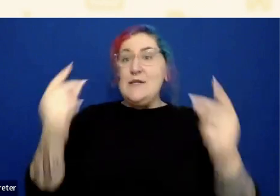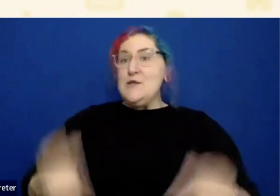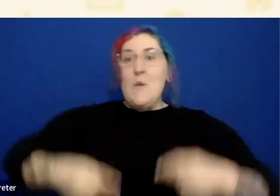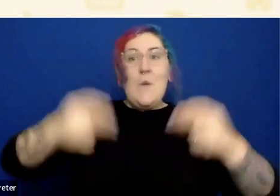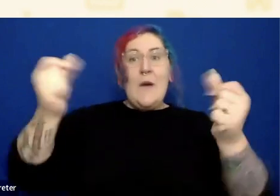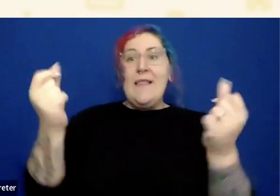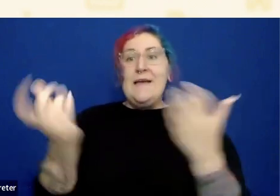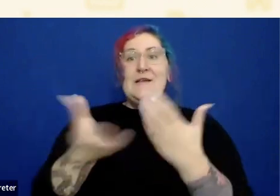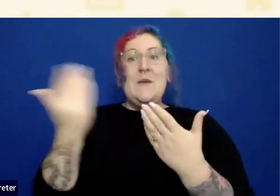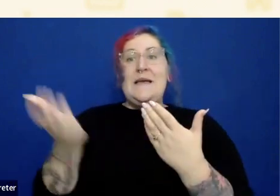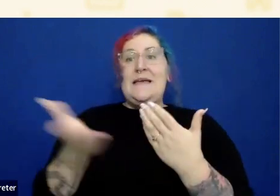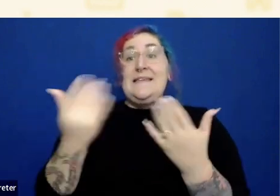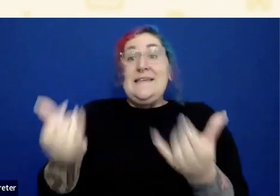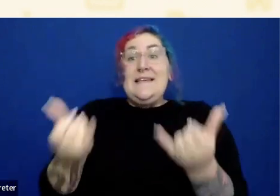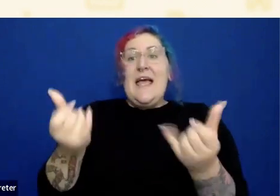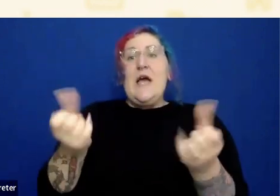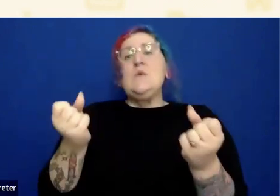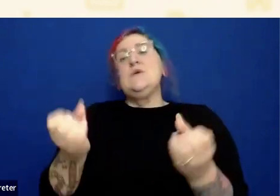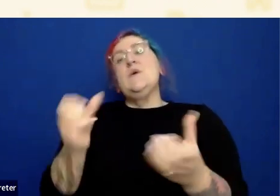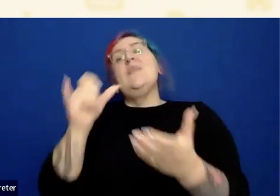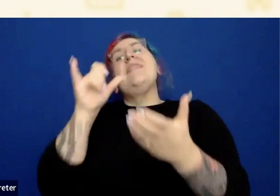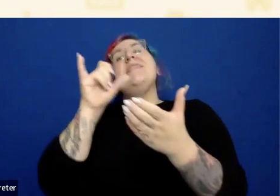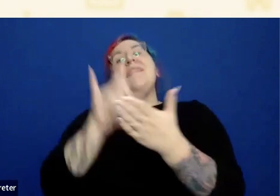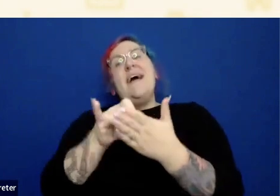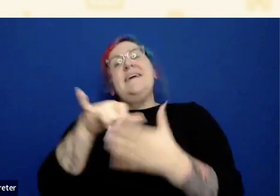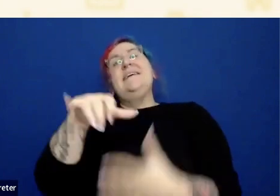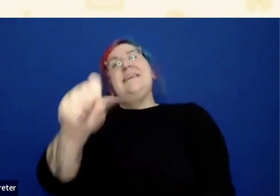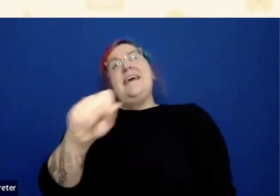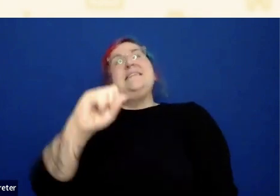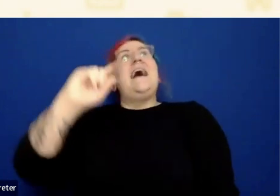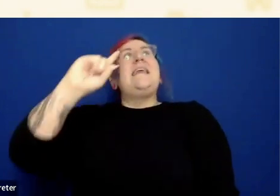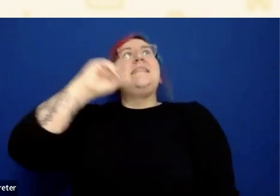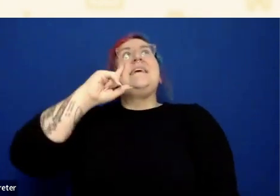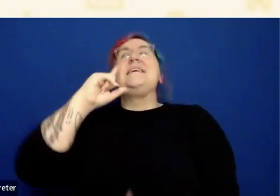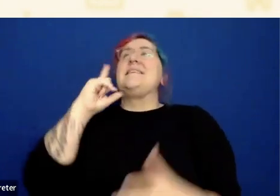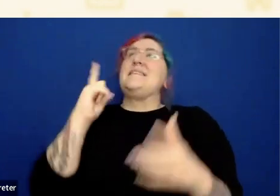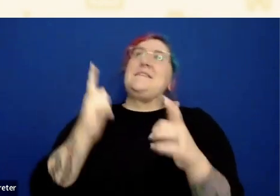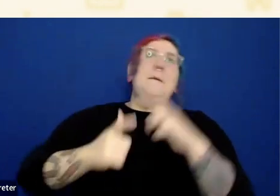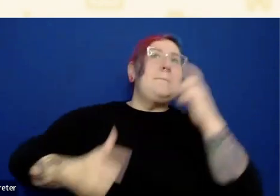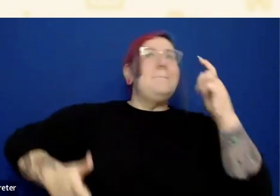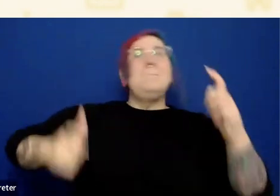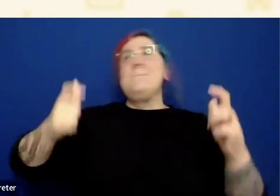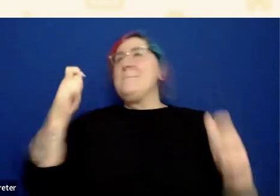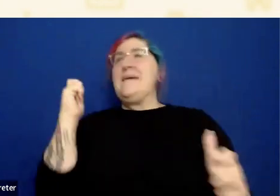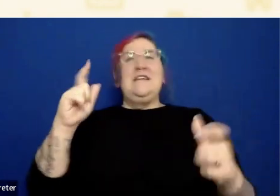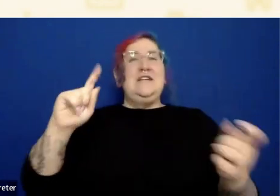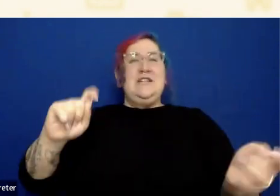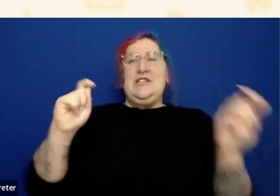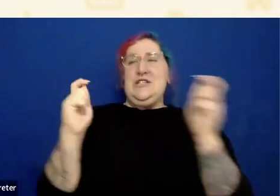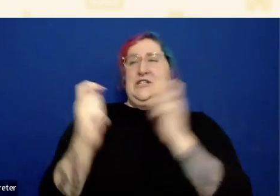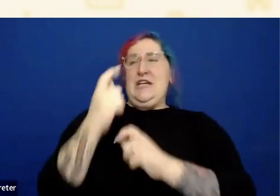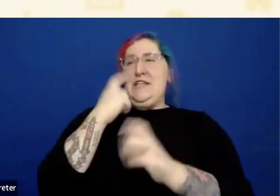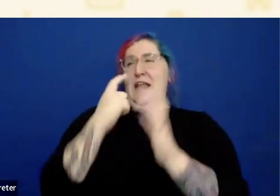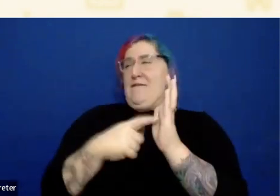That I think is the biggest change that I've seen in the last number of years, which is how quickly that's happening.